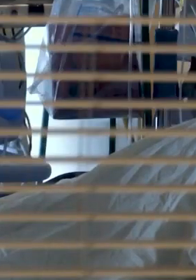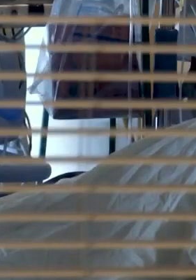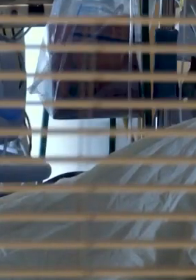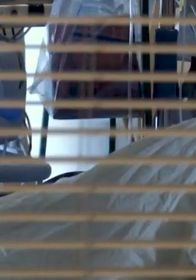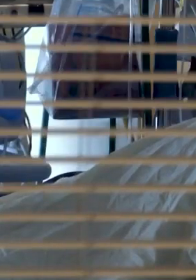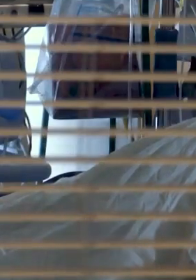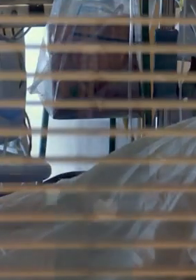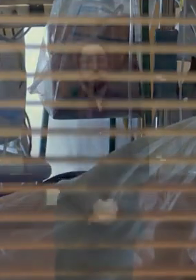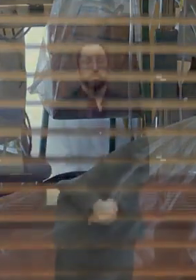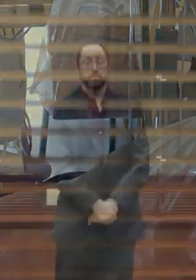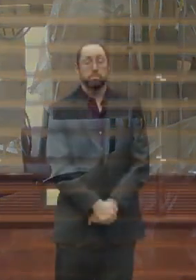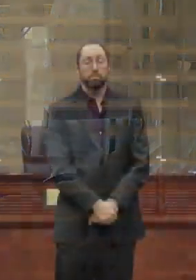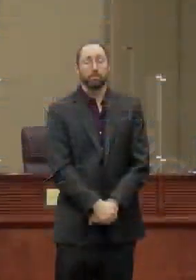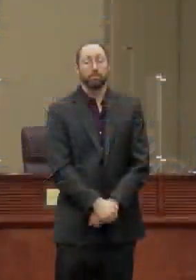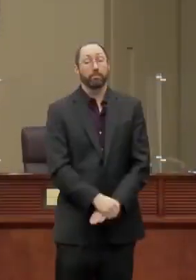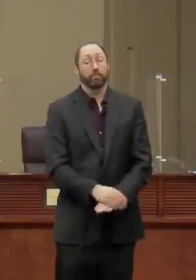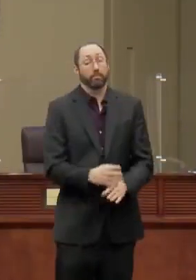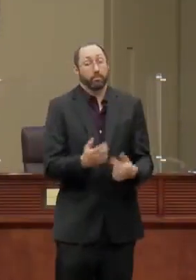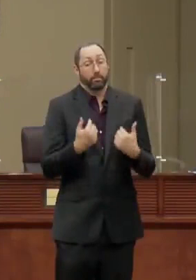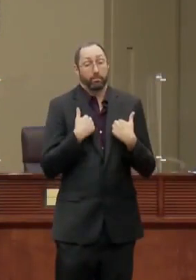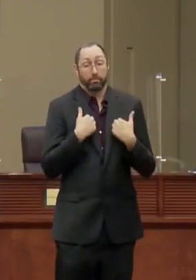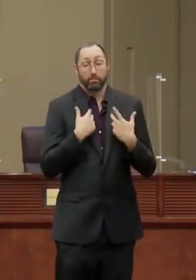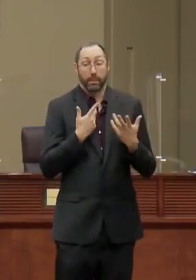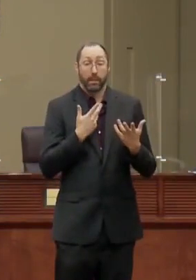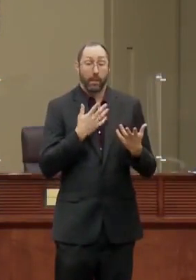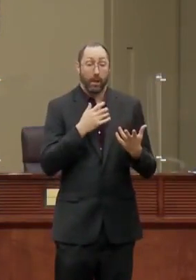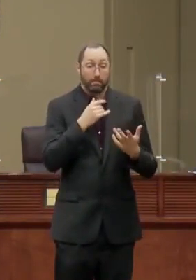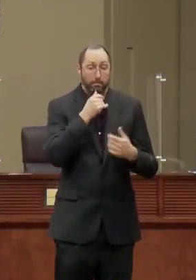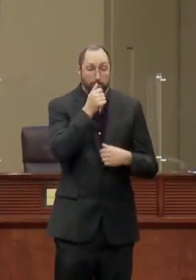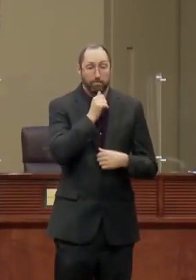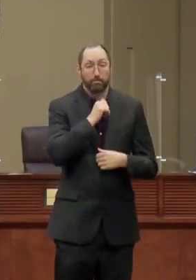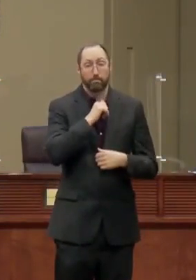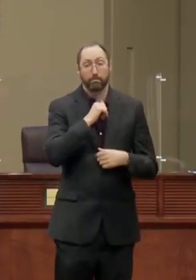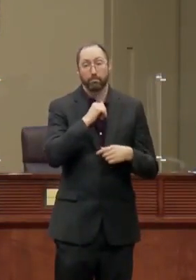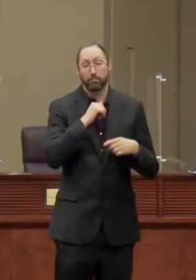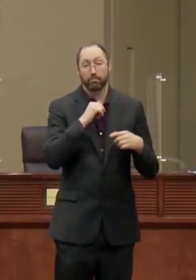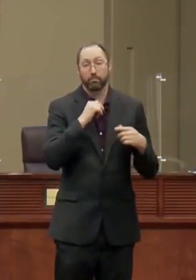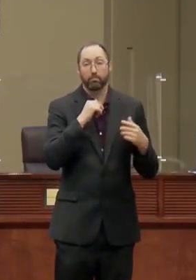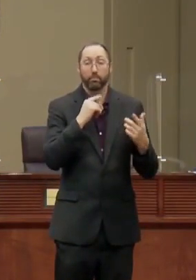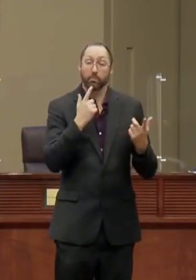PEOPLE. PELEOP WITH EMPLOYERS AND NATION AND FAMILIES.